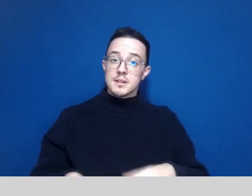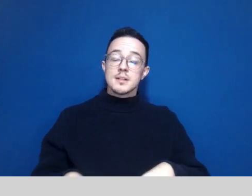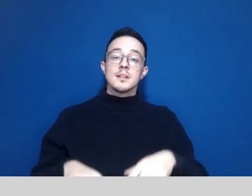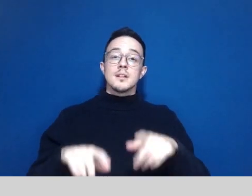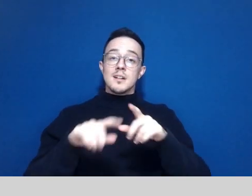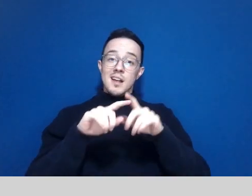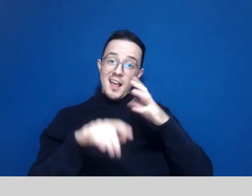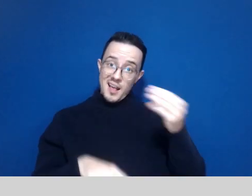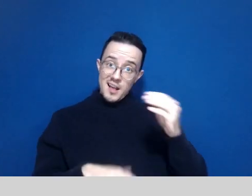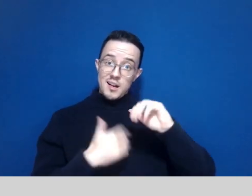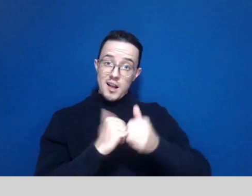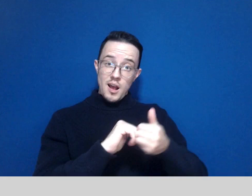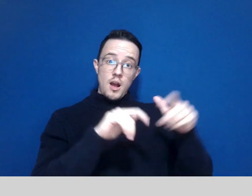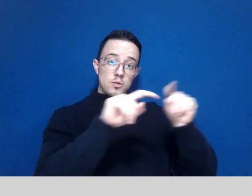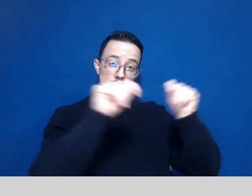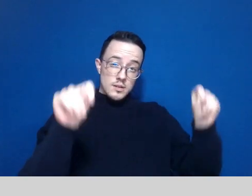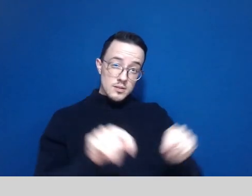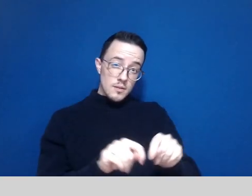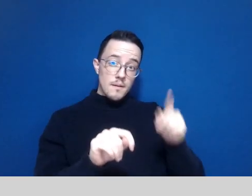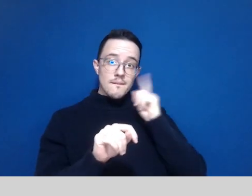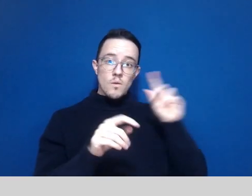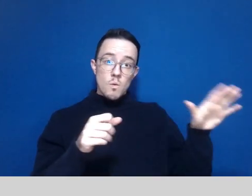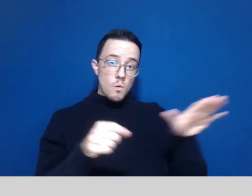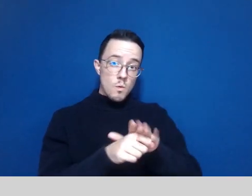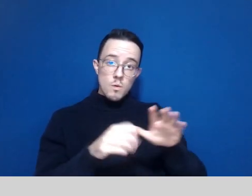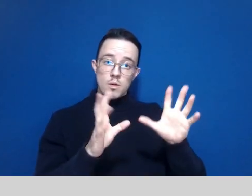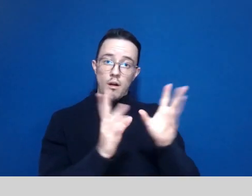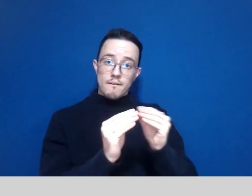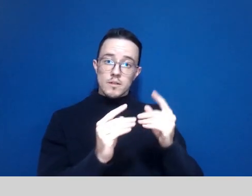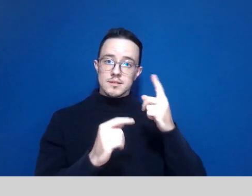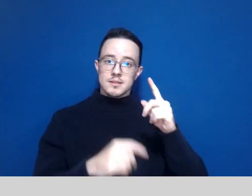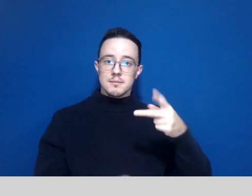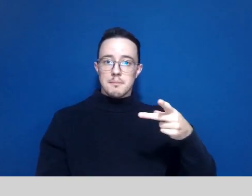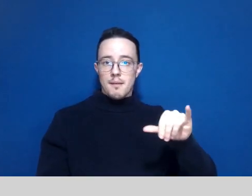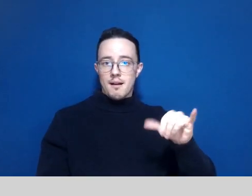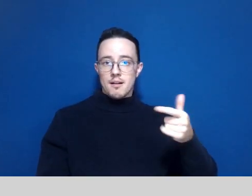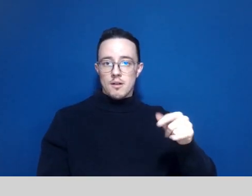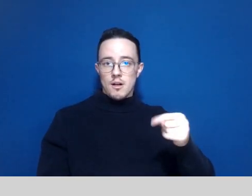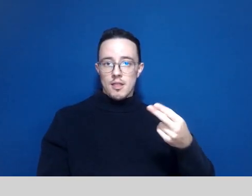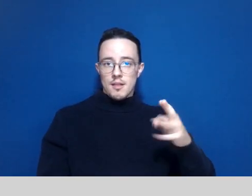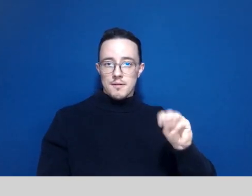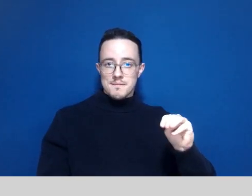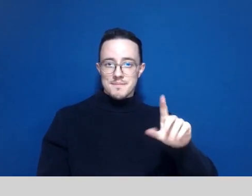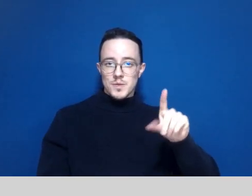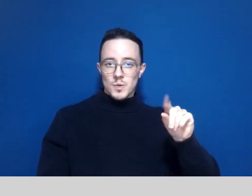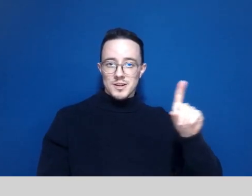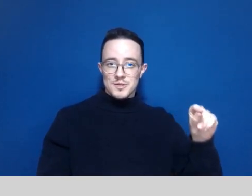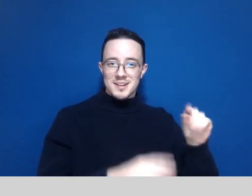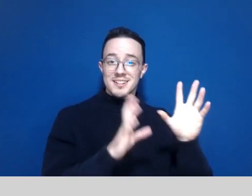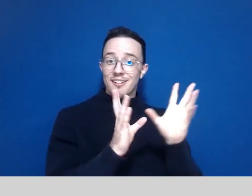for the entire PyGotham 2020 project. And thank you to the PyGotham team,